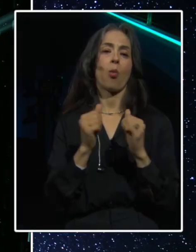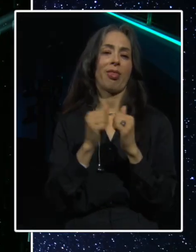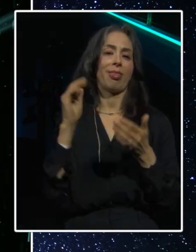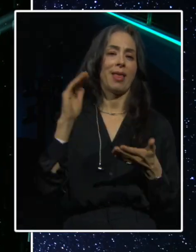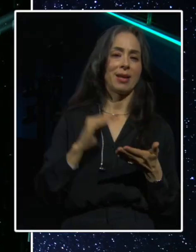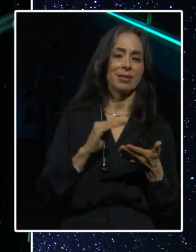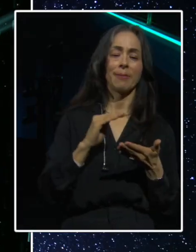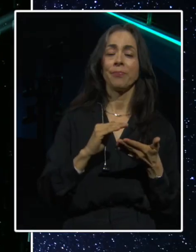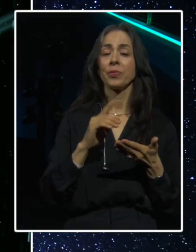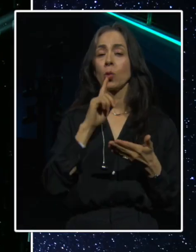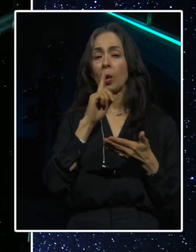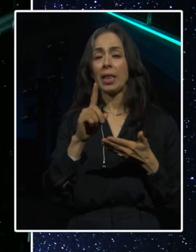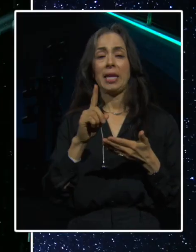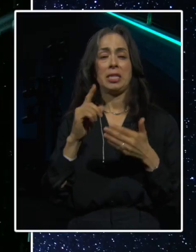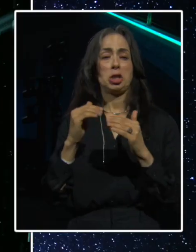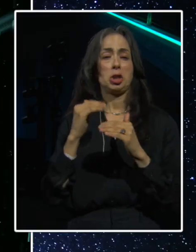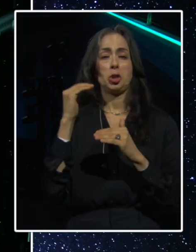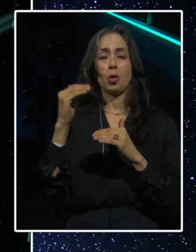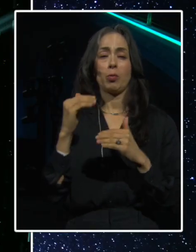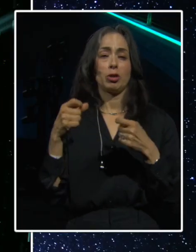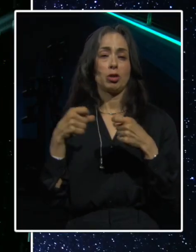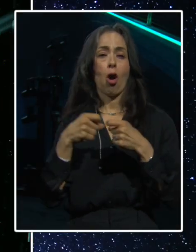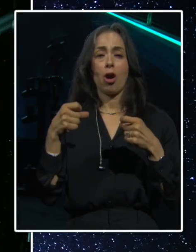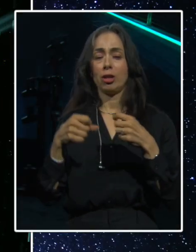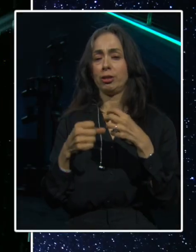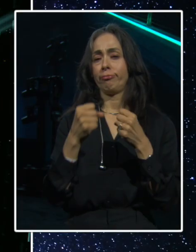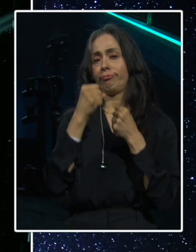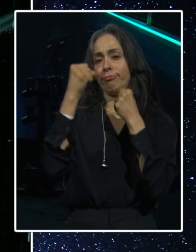Supercharge performance for today's compute intensive workloads,